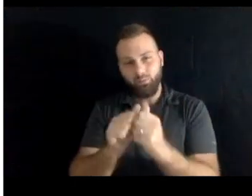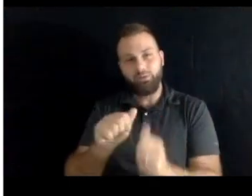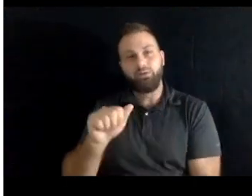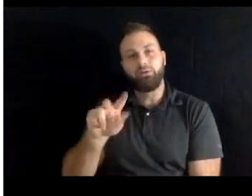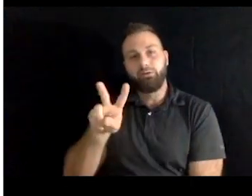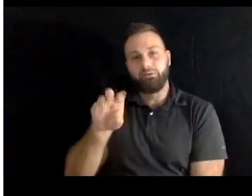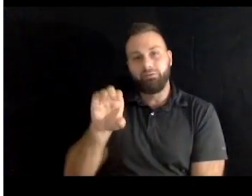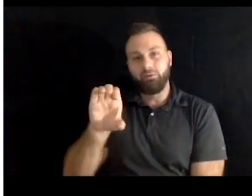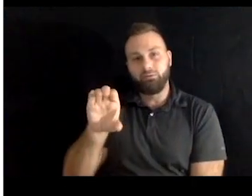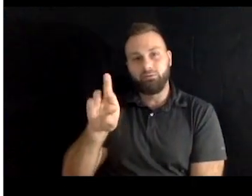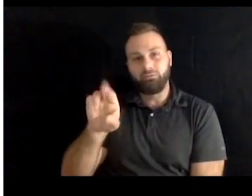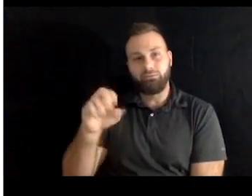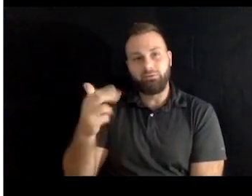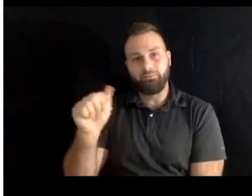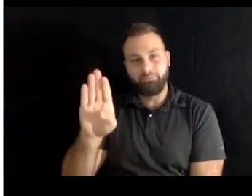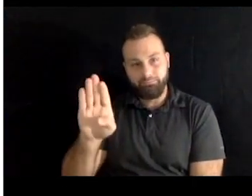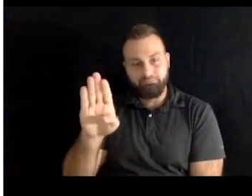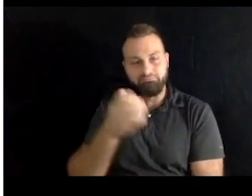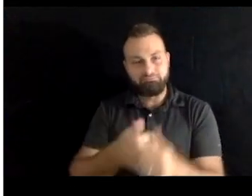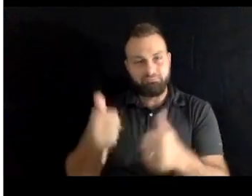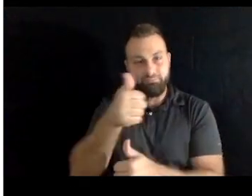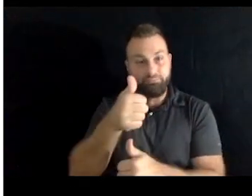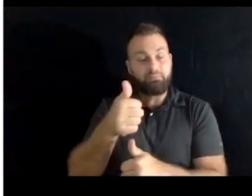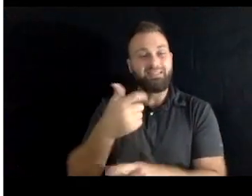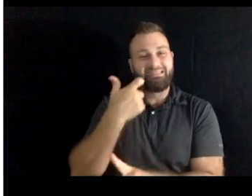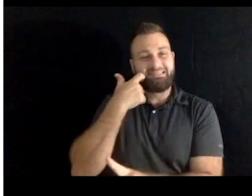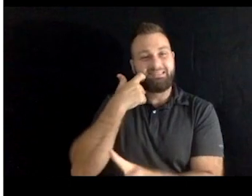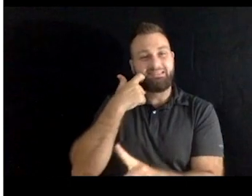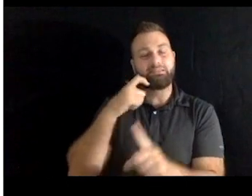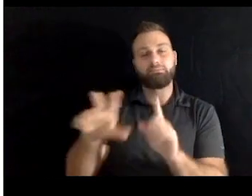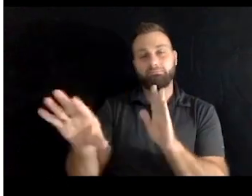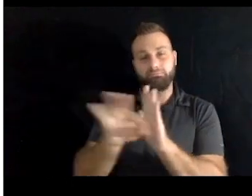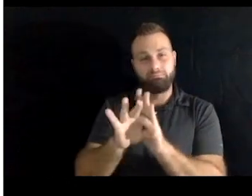I was recently appointed to the Pennsylvania State Board of vocational rehabilitation,